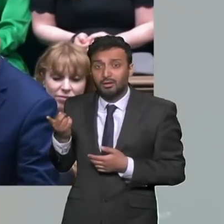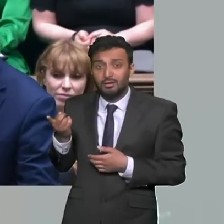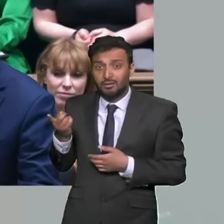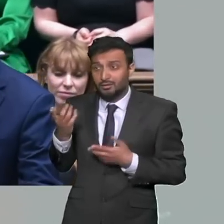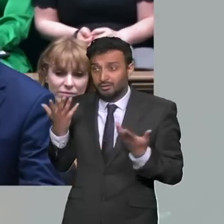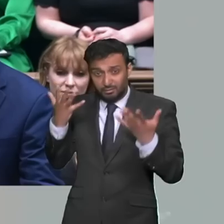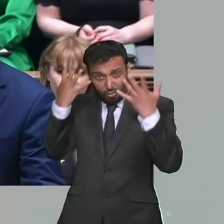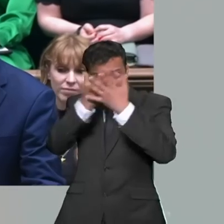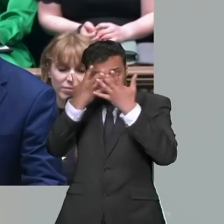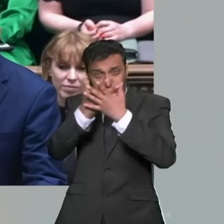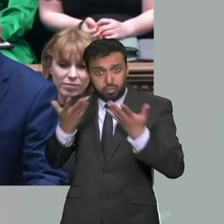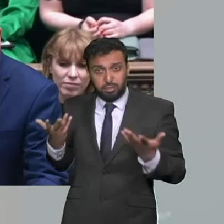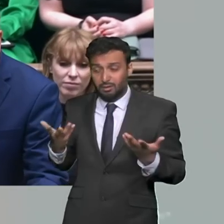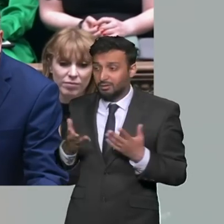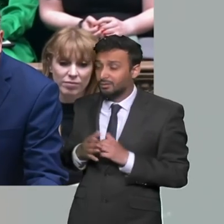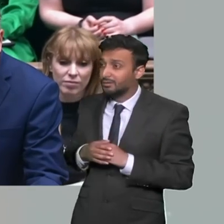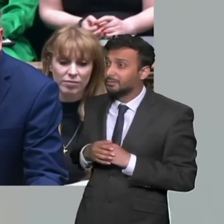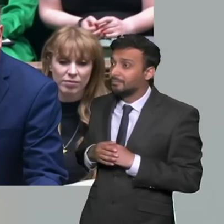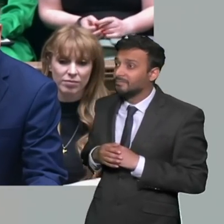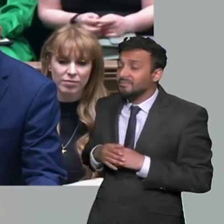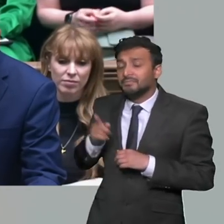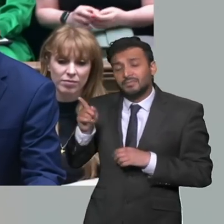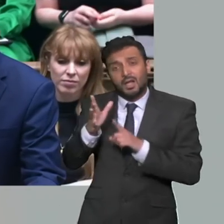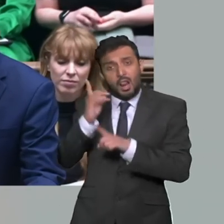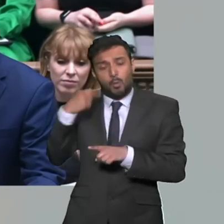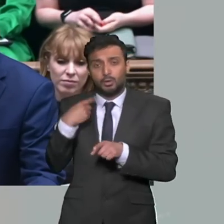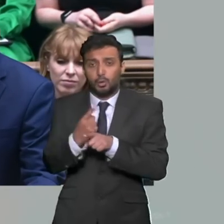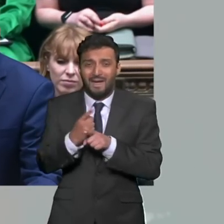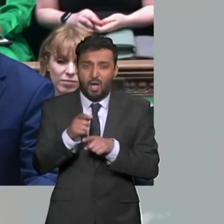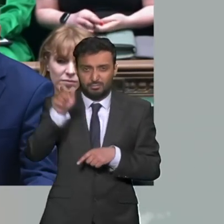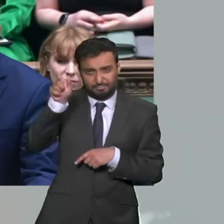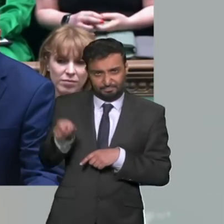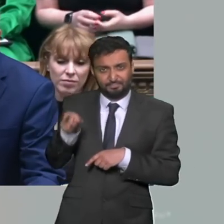Last week, I raised the case of Phoenix Halliwell, whose kidney condition means he needs daily